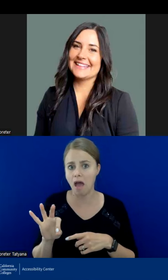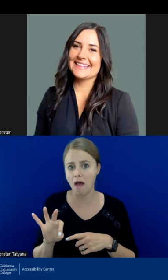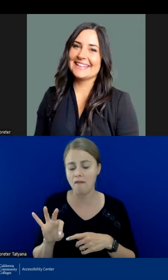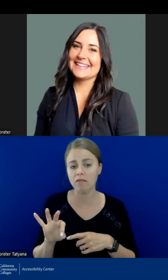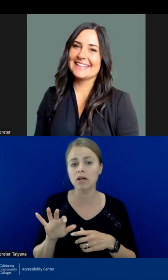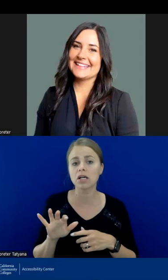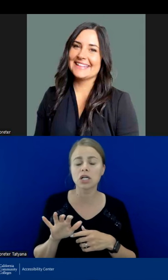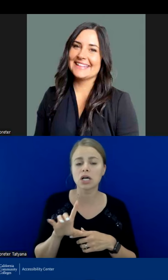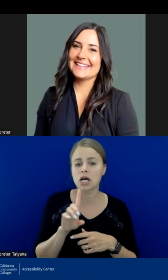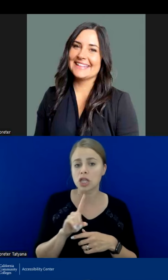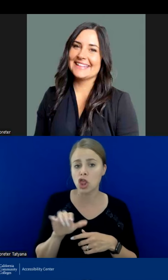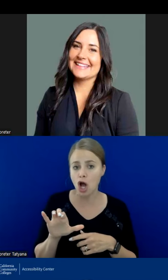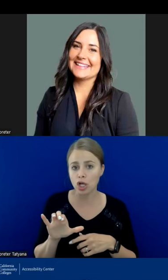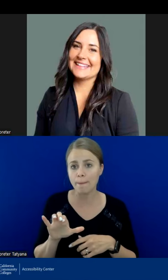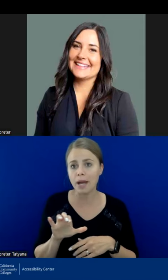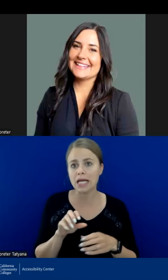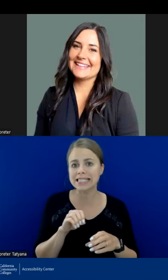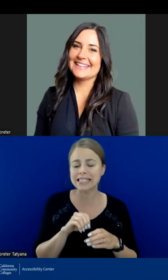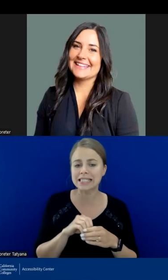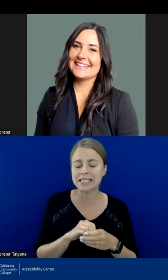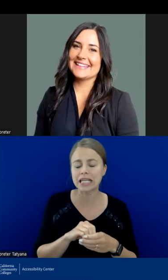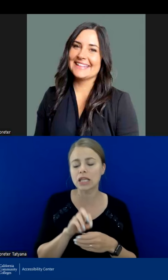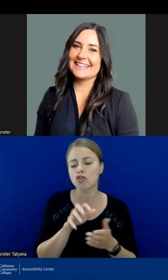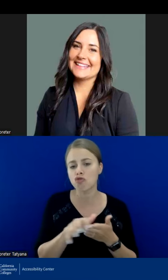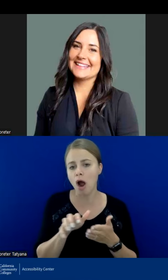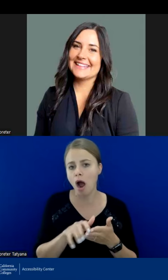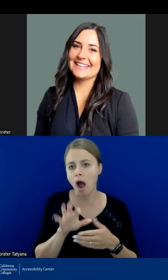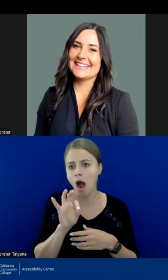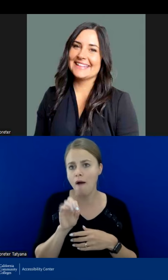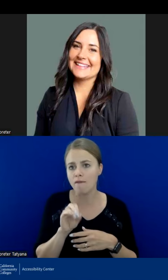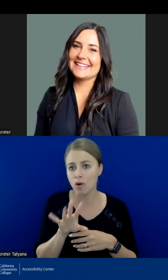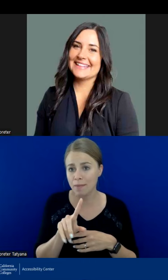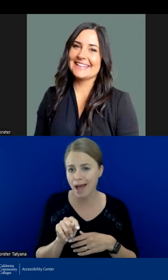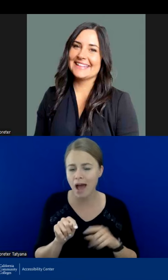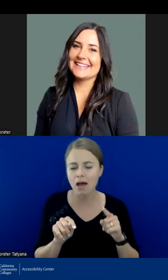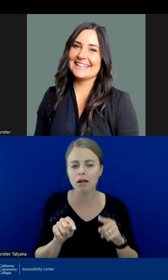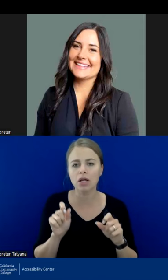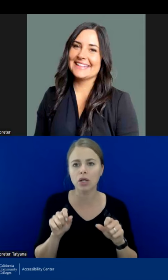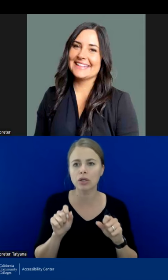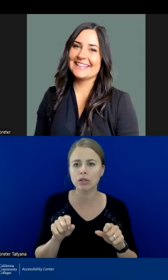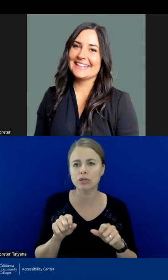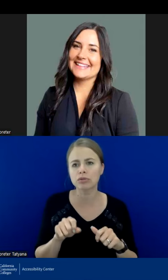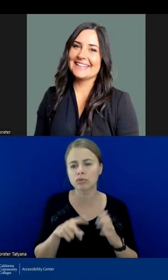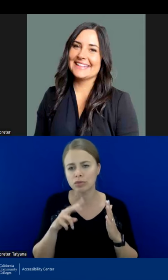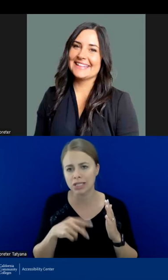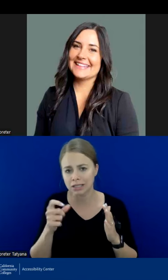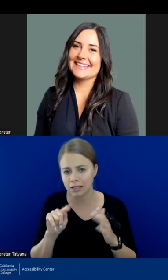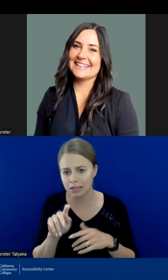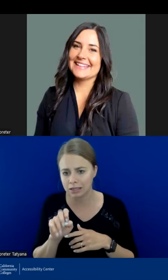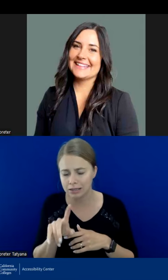in the row format, because they need to be able to read through the text, understand the structural relationships